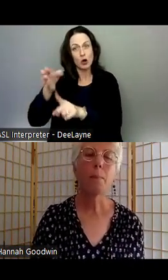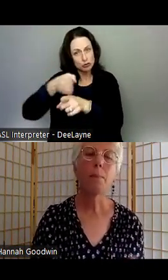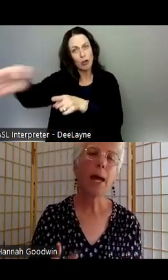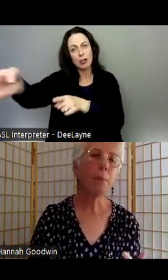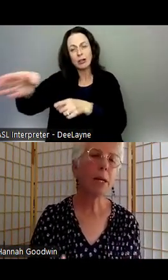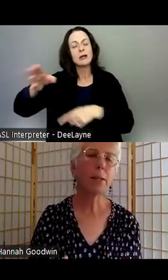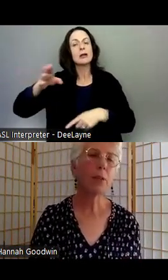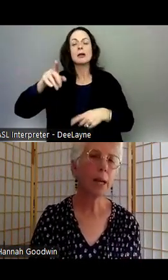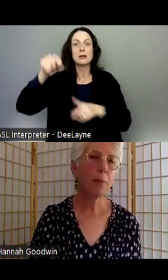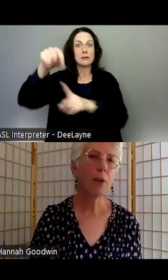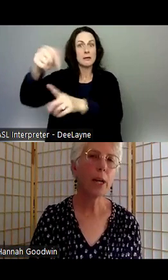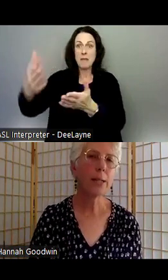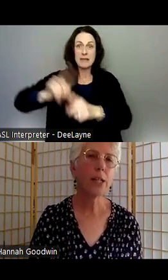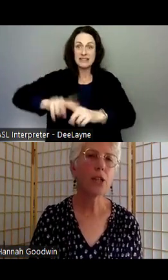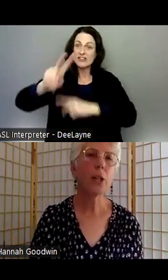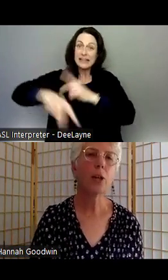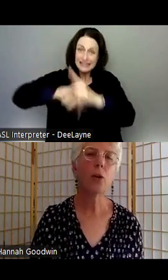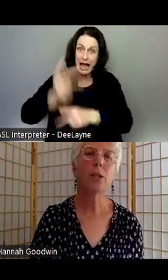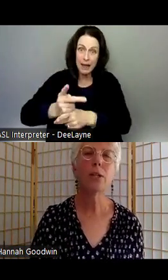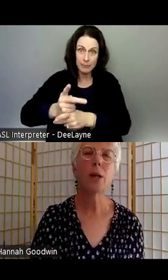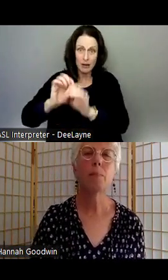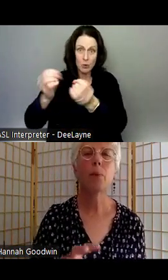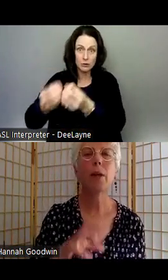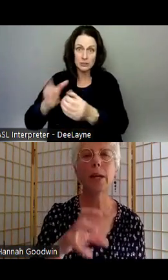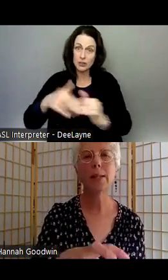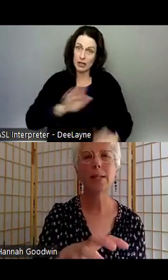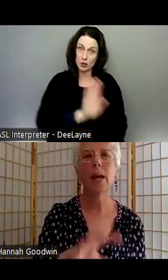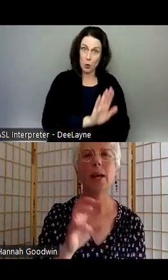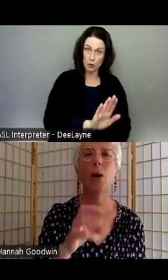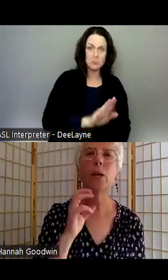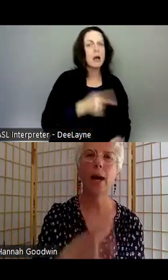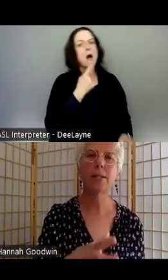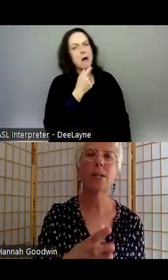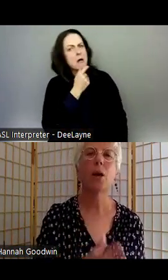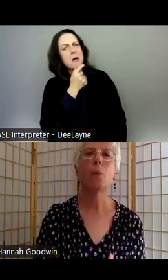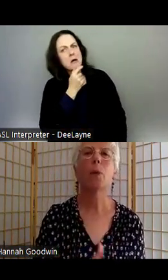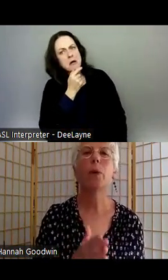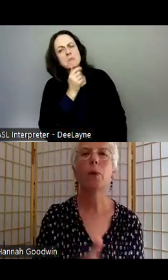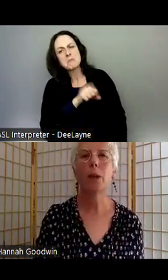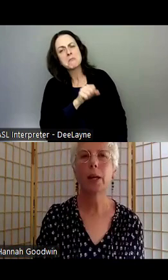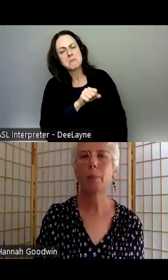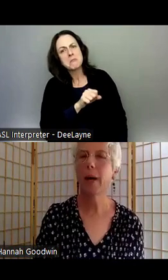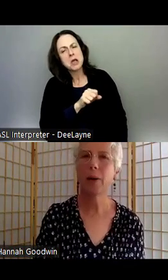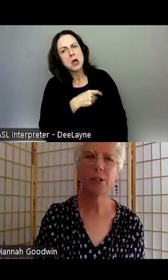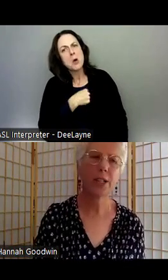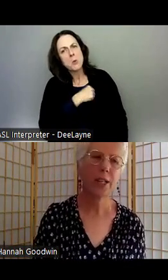that may be a different type of organization than yours, but where they can say, oh yes, when we were thinking about